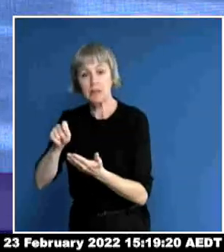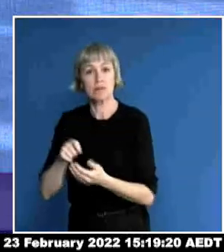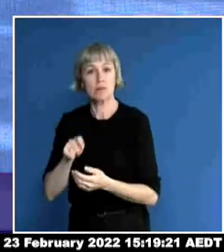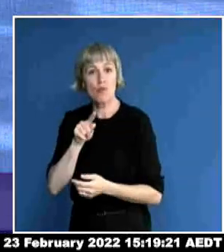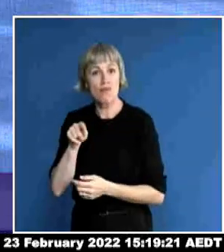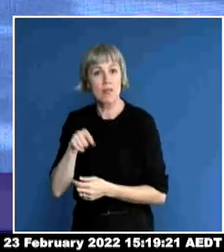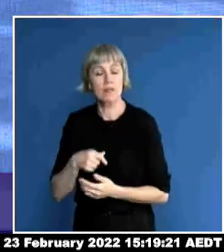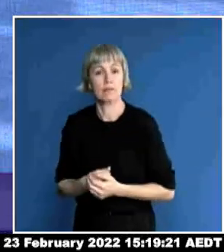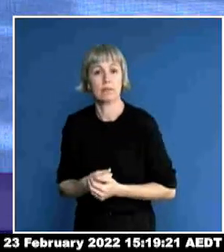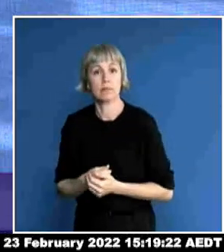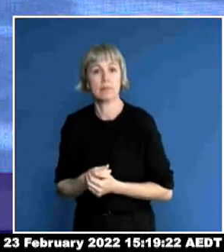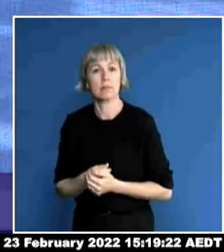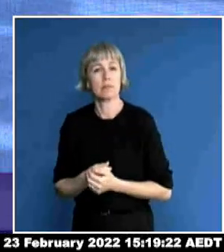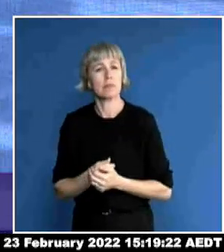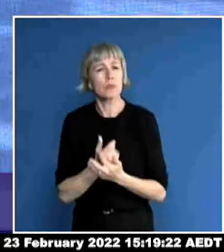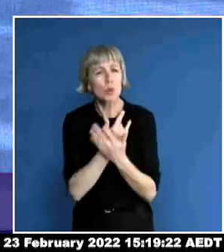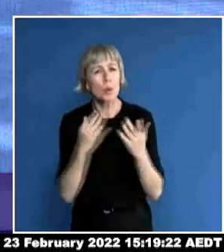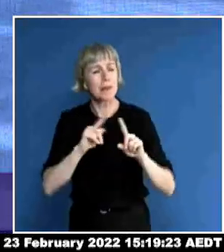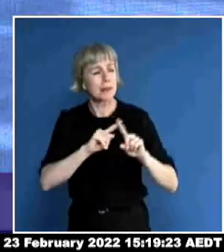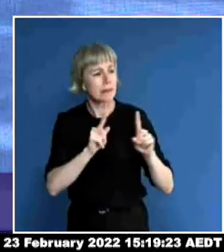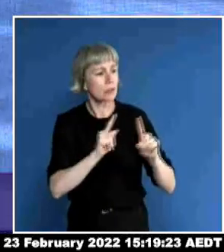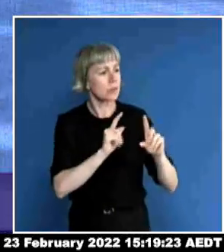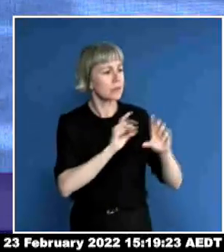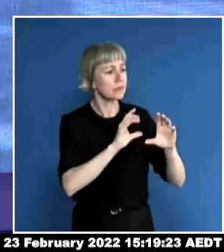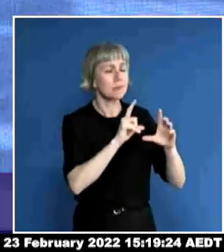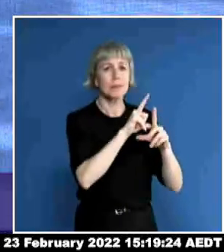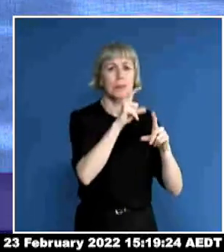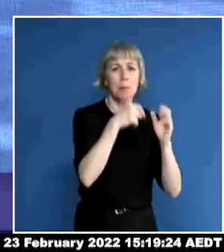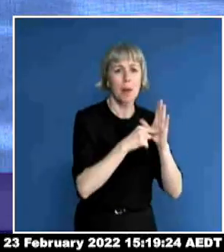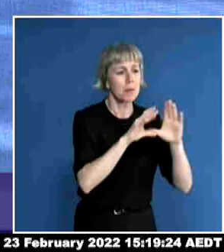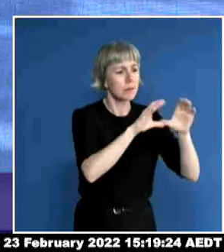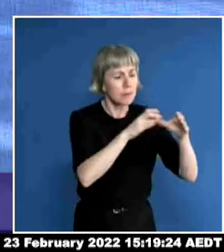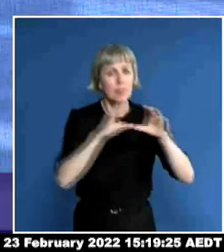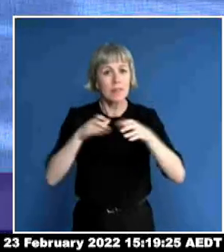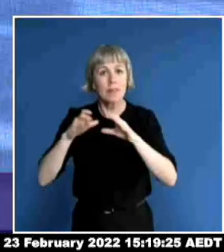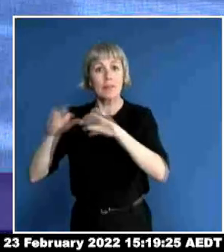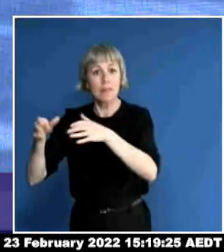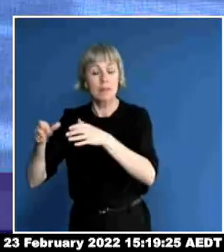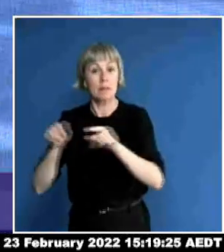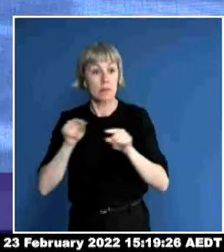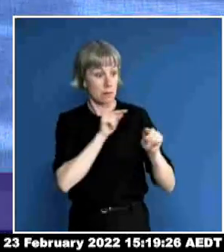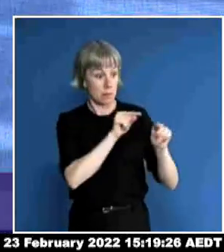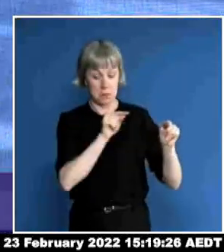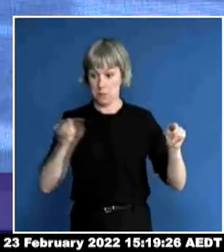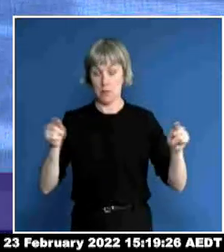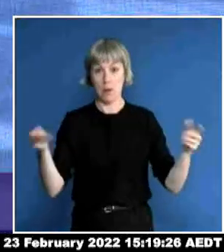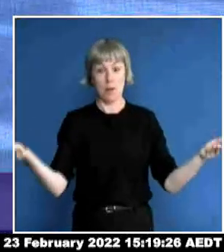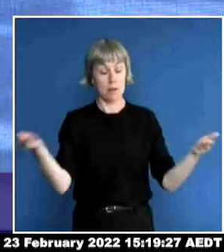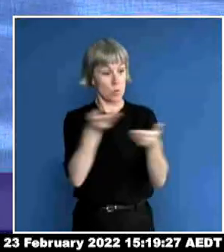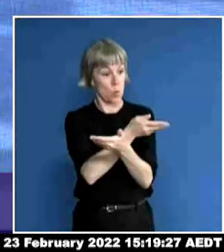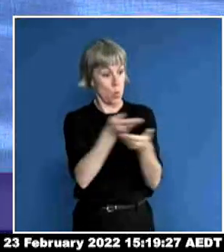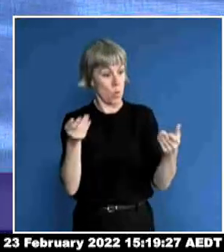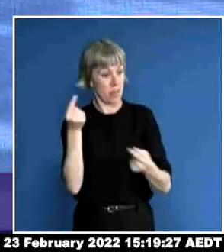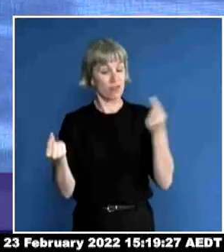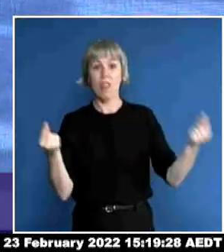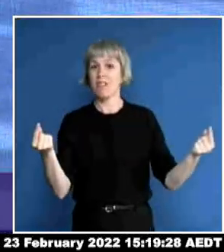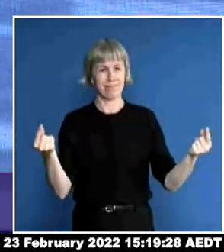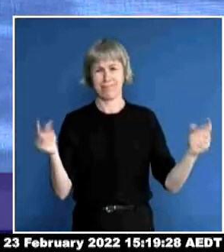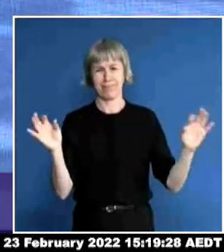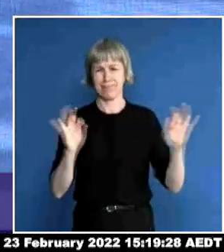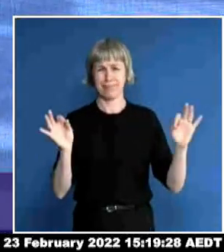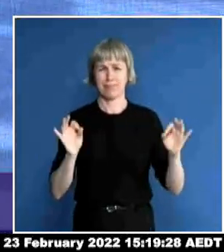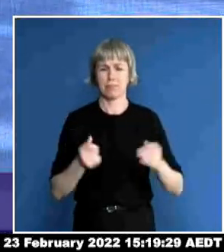Each decision that you are - they make, you have to suit their system, their box-ticking